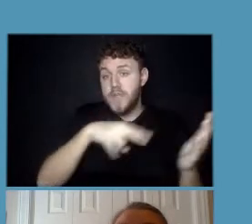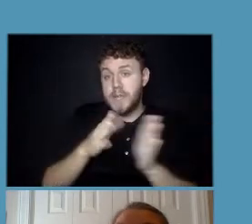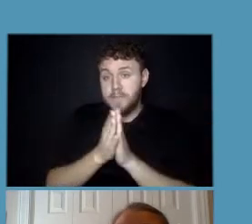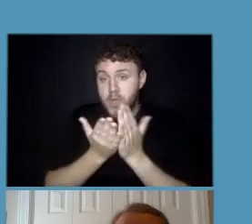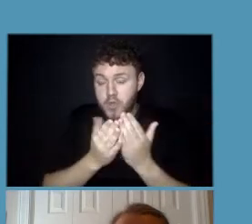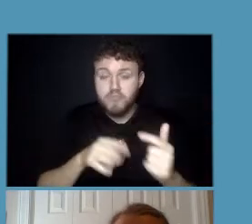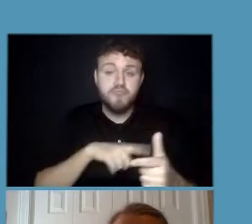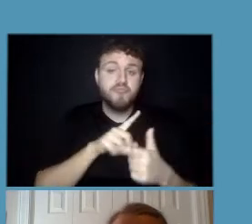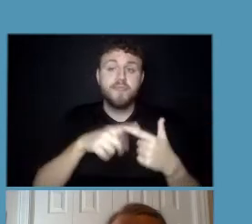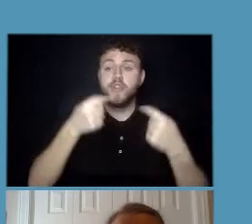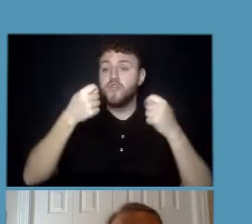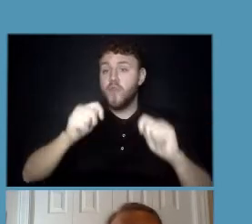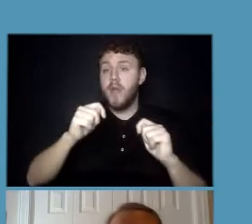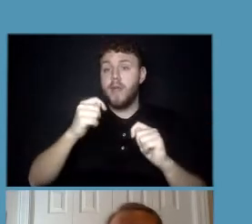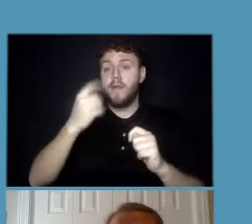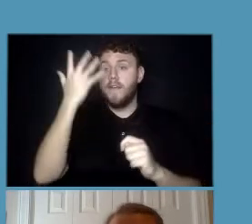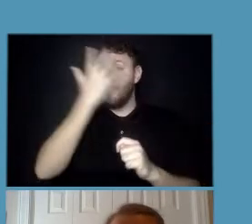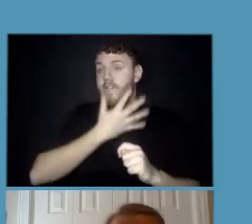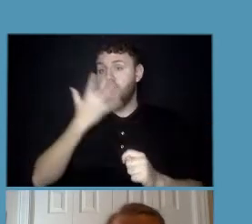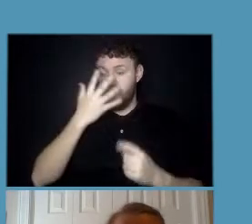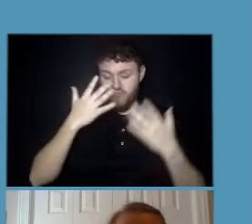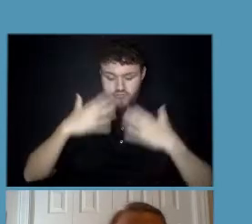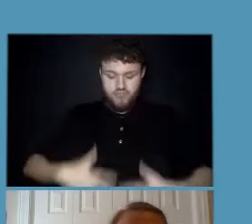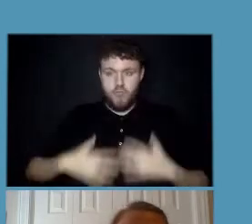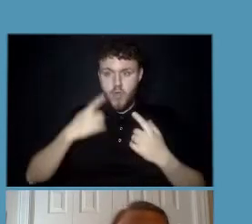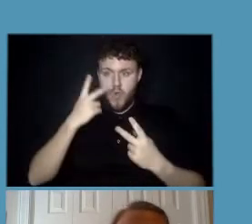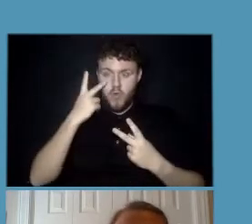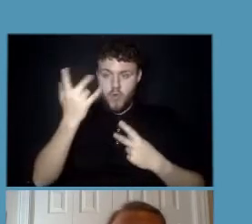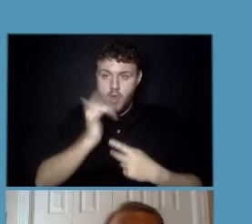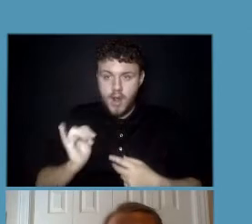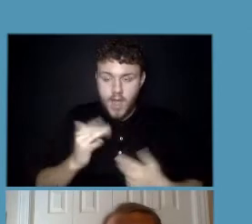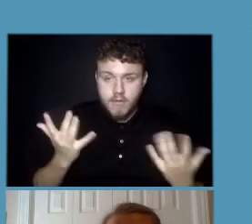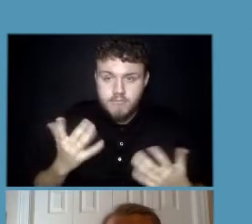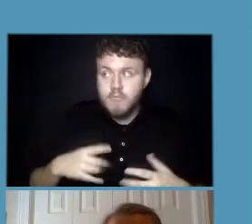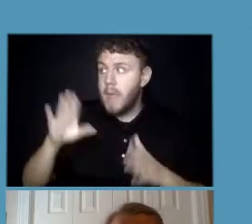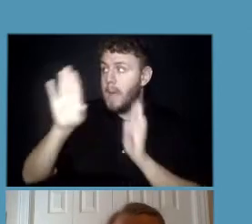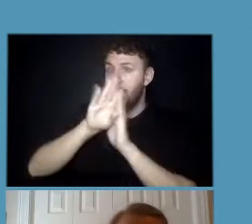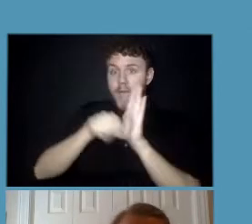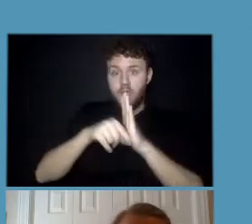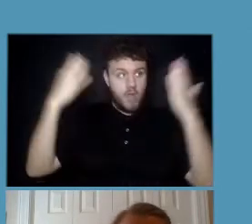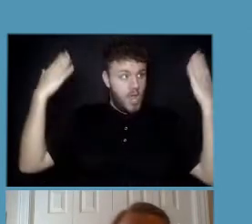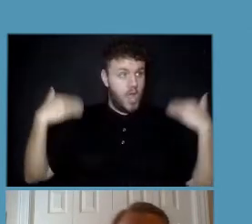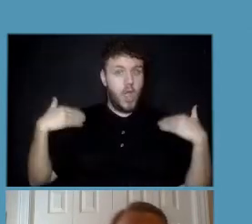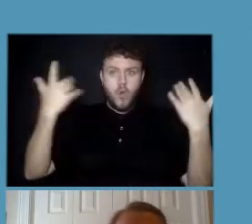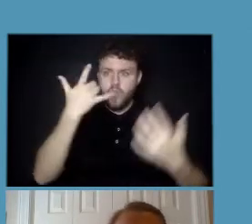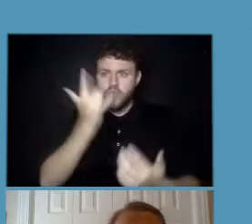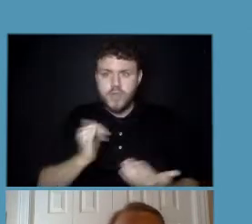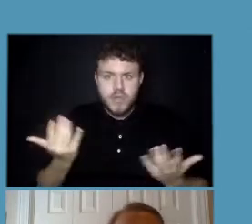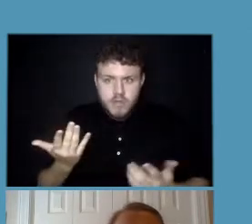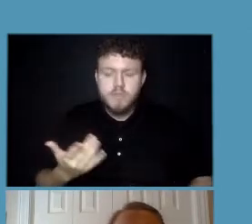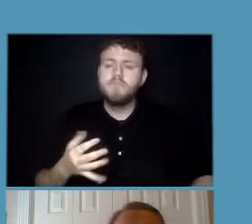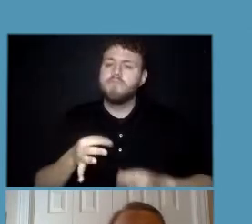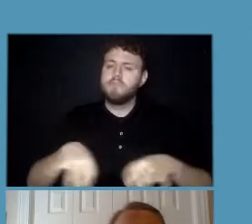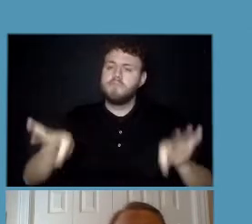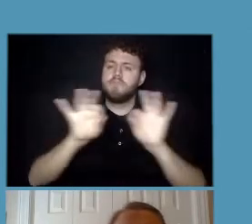what I look like, what the background is as we have modeled thus far. And really bringing